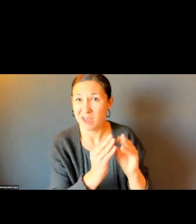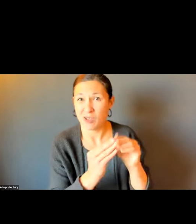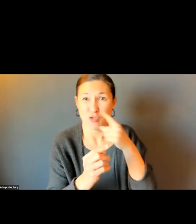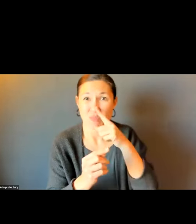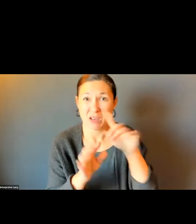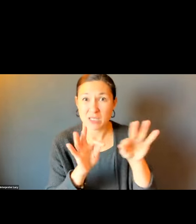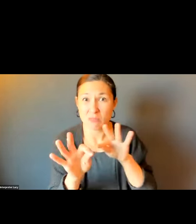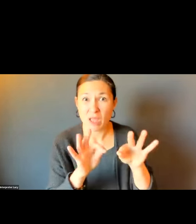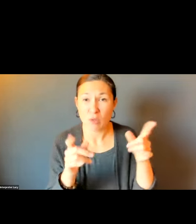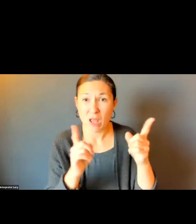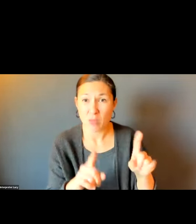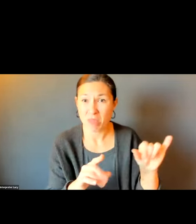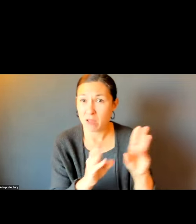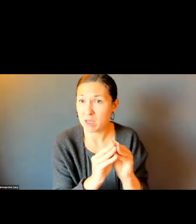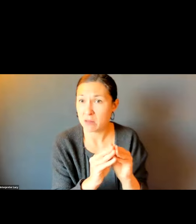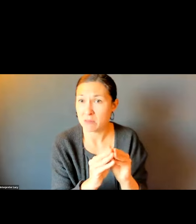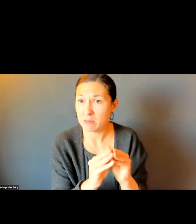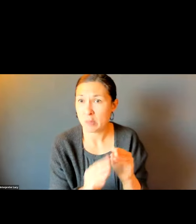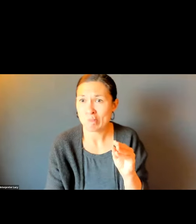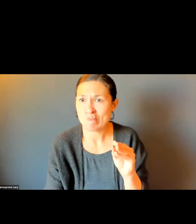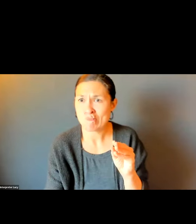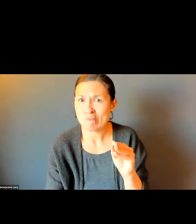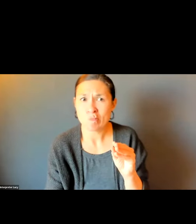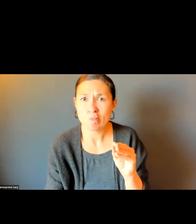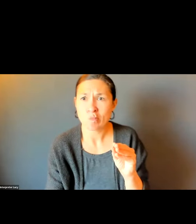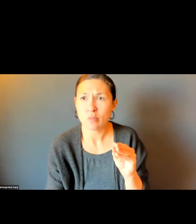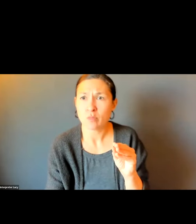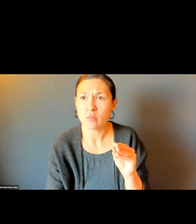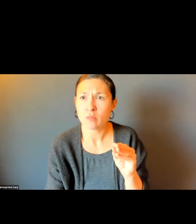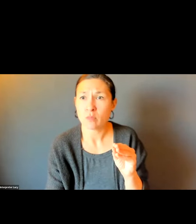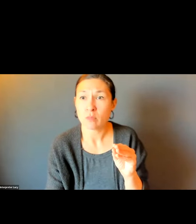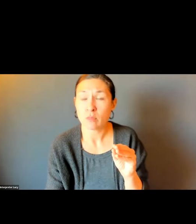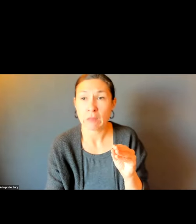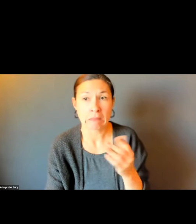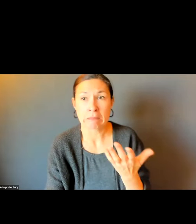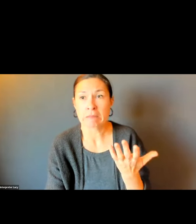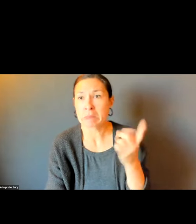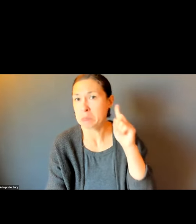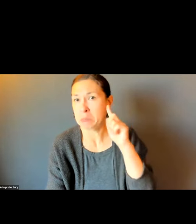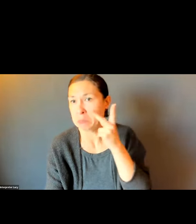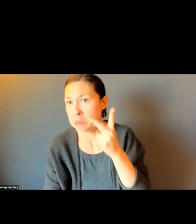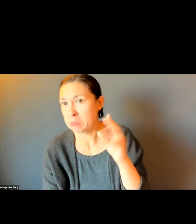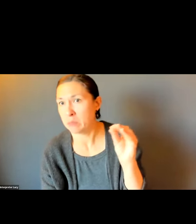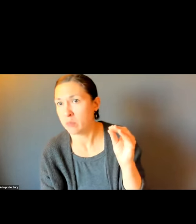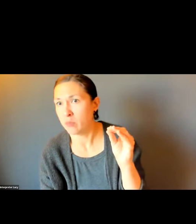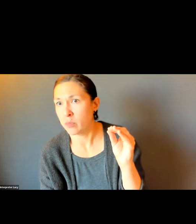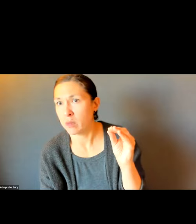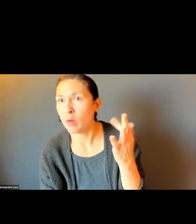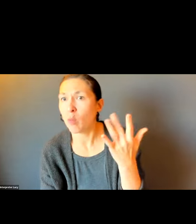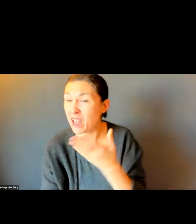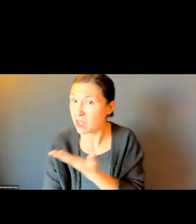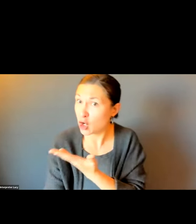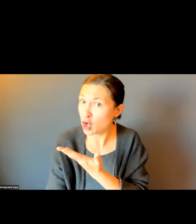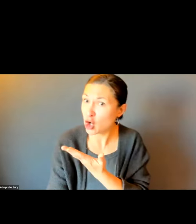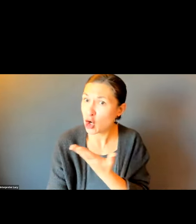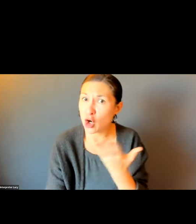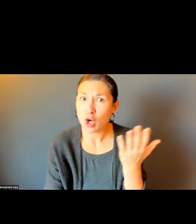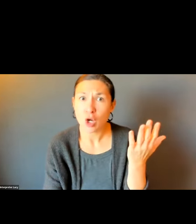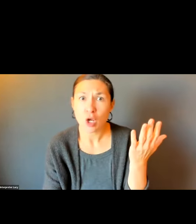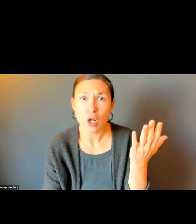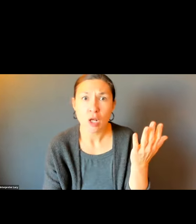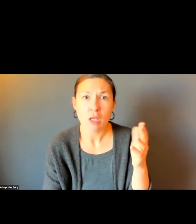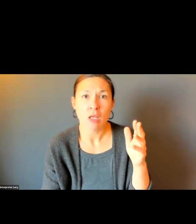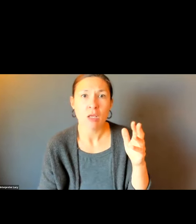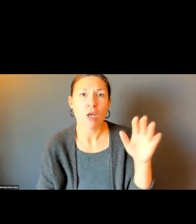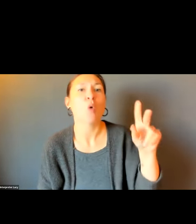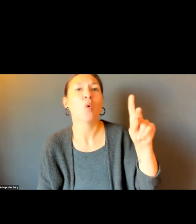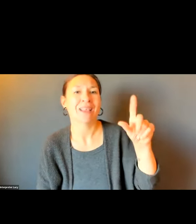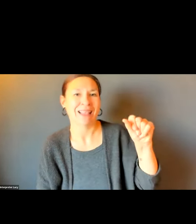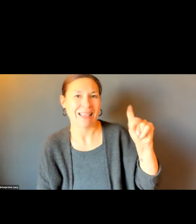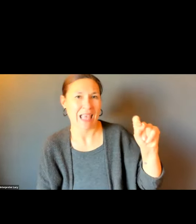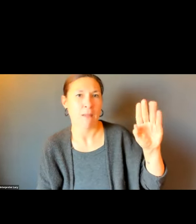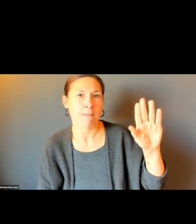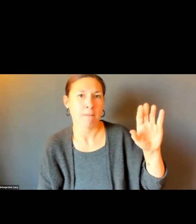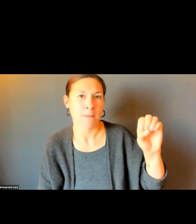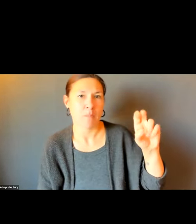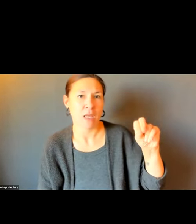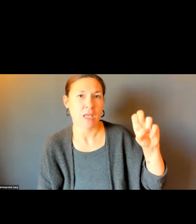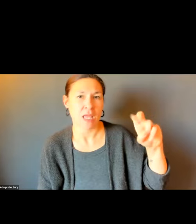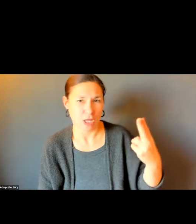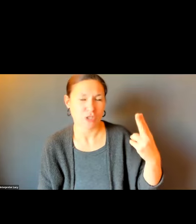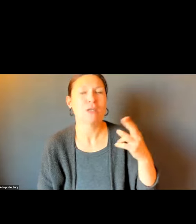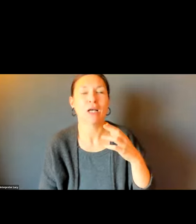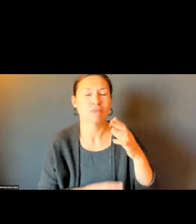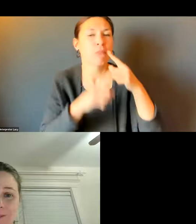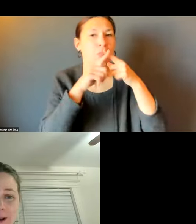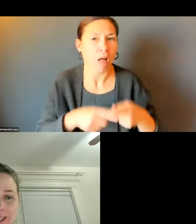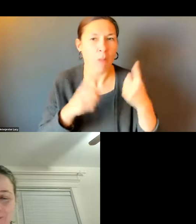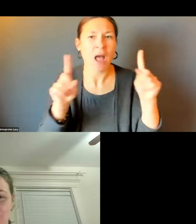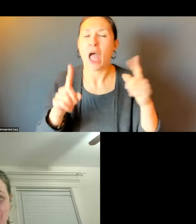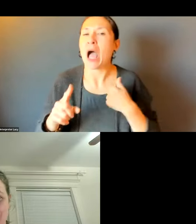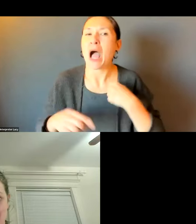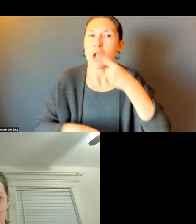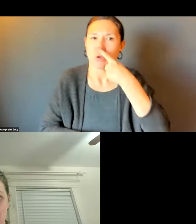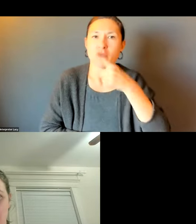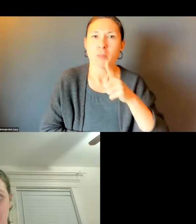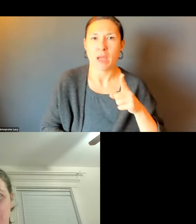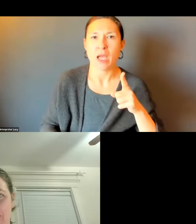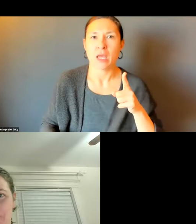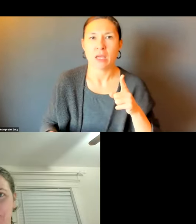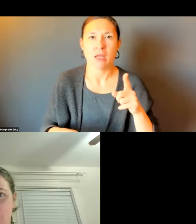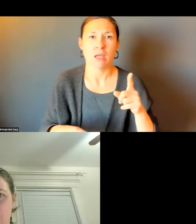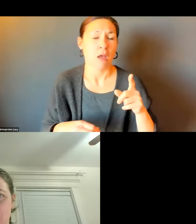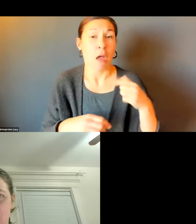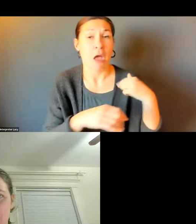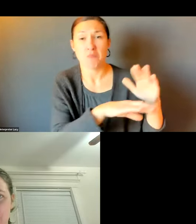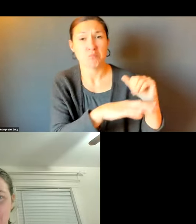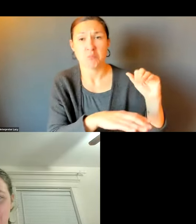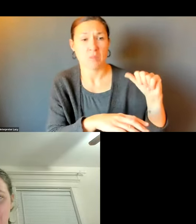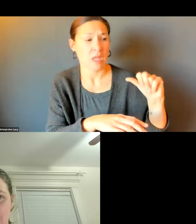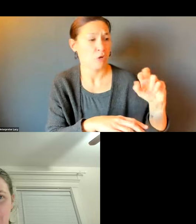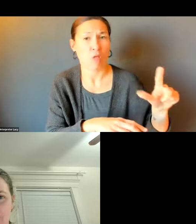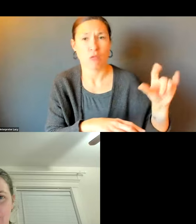THEY WERE KEY PRESENTERS.